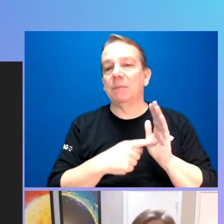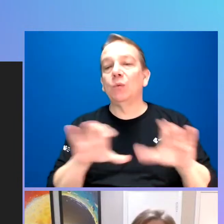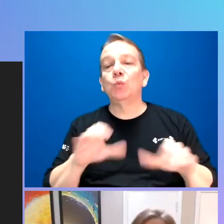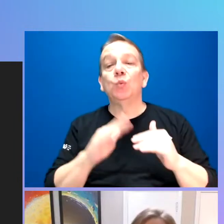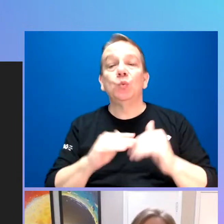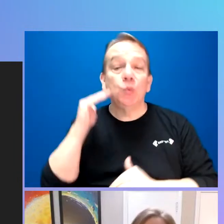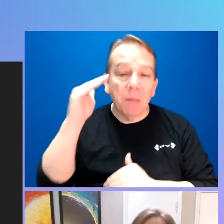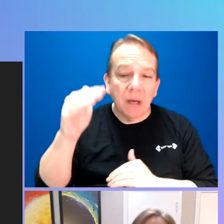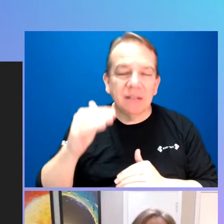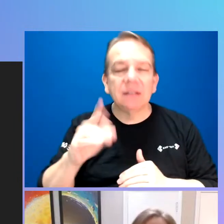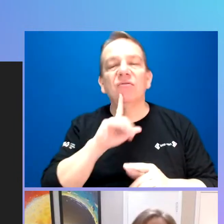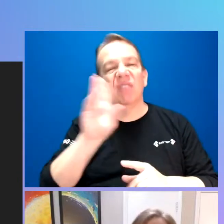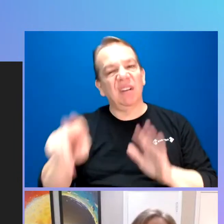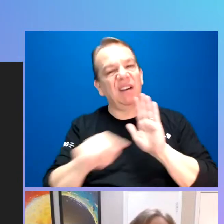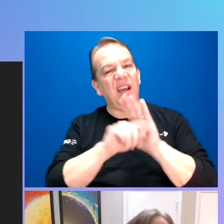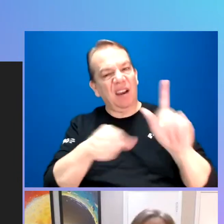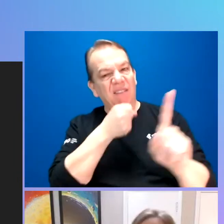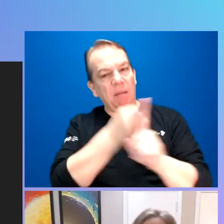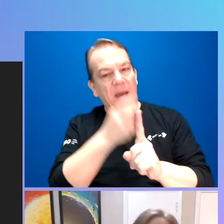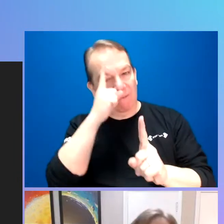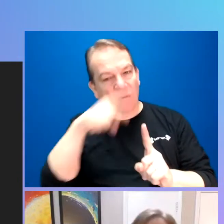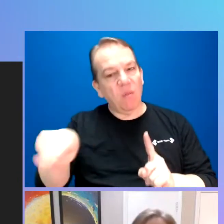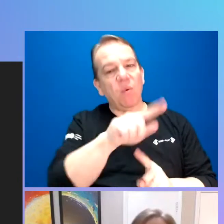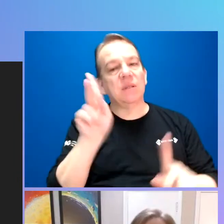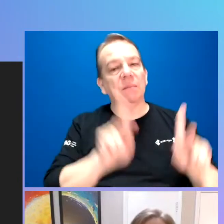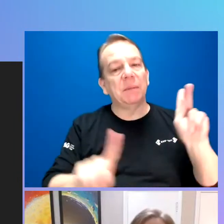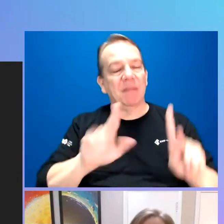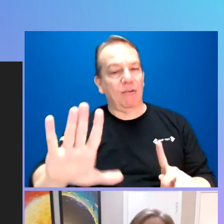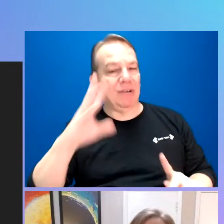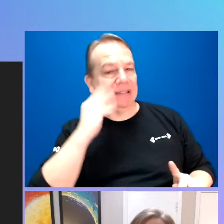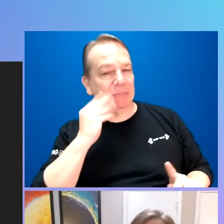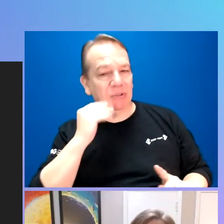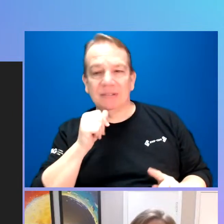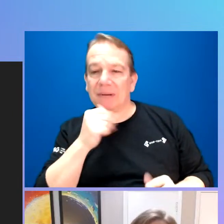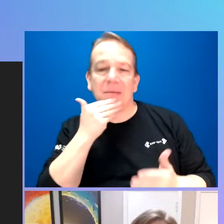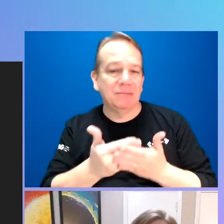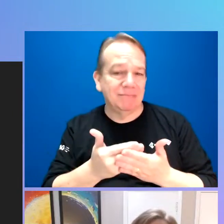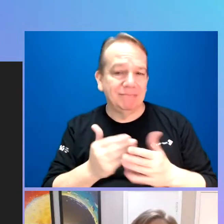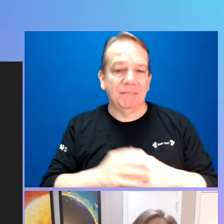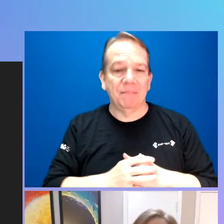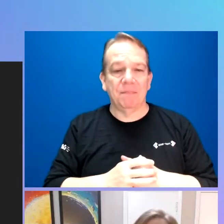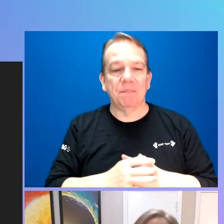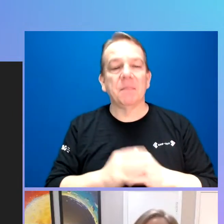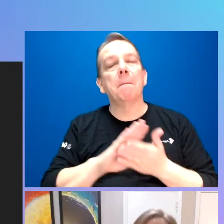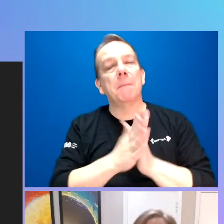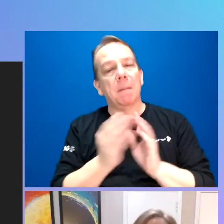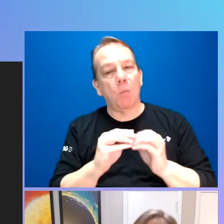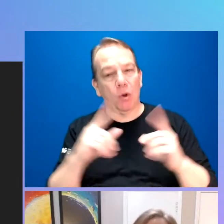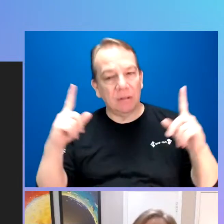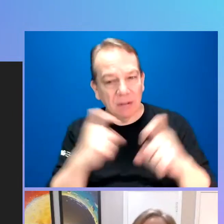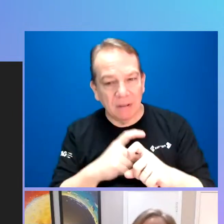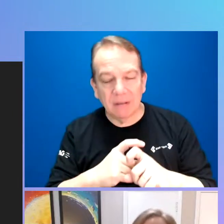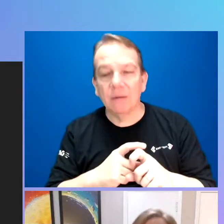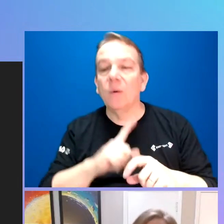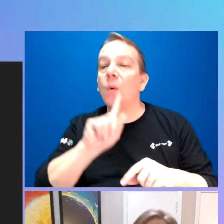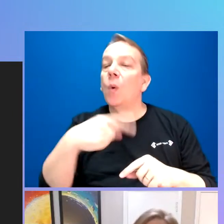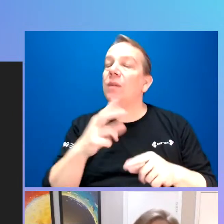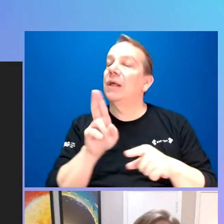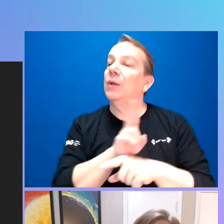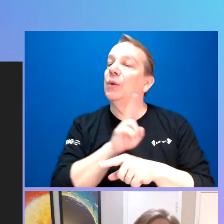the experience for folks or make things more complicated than they need to be. So it's only